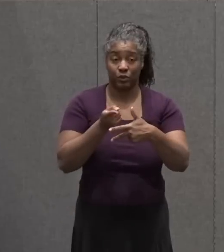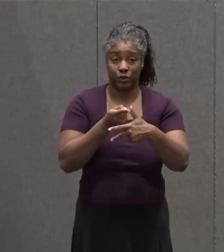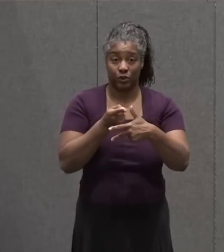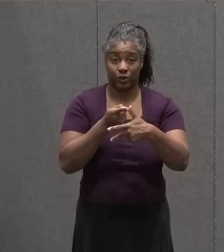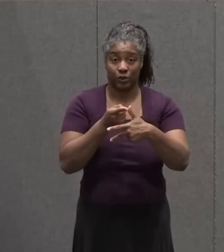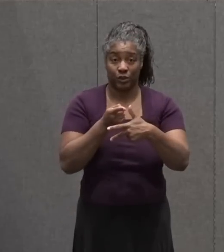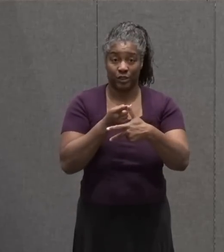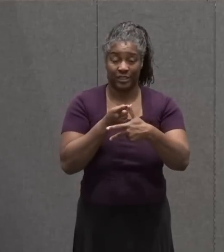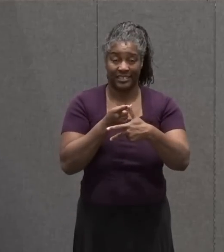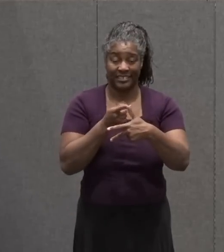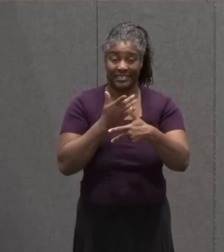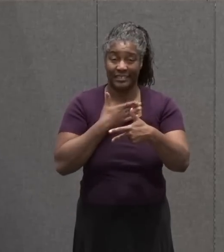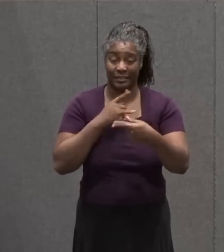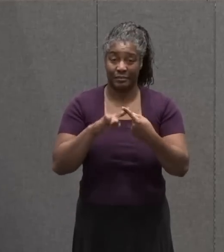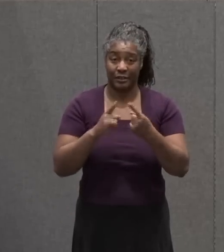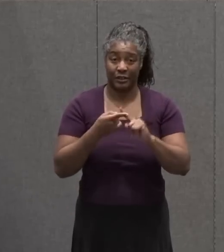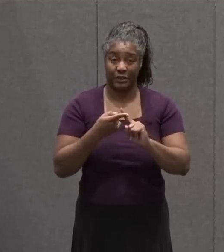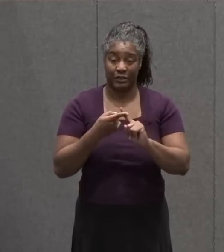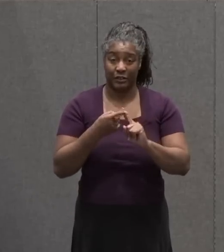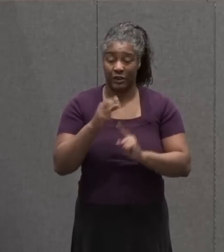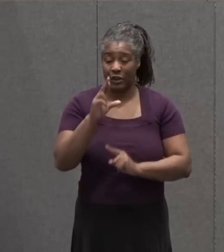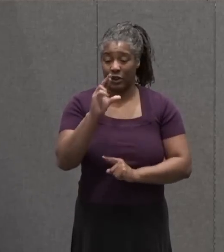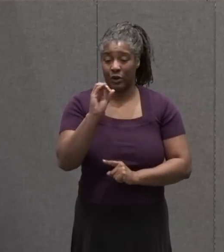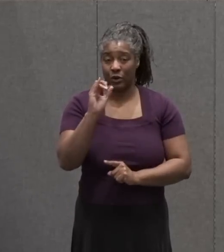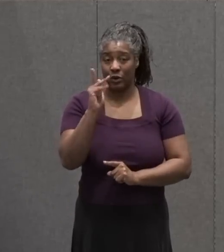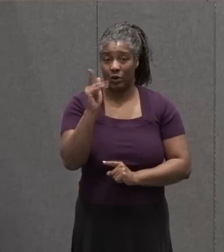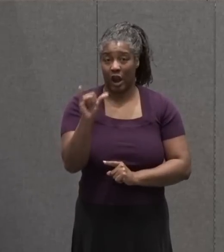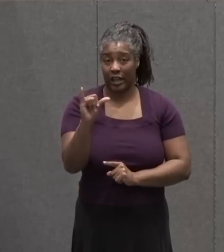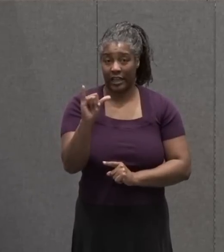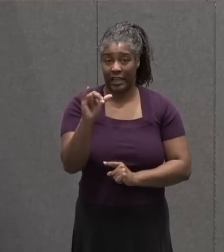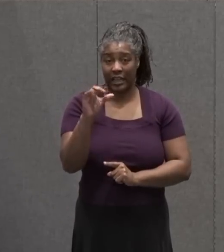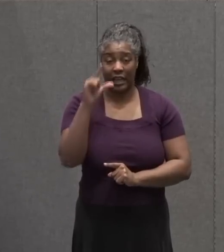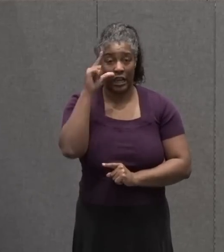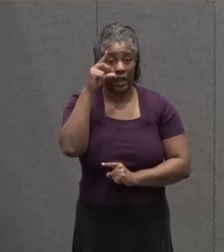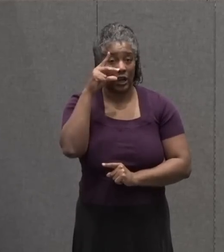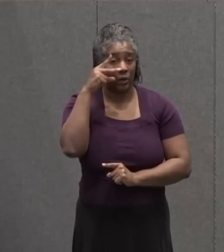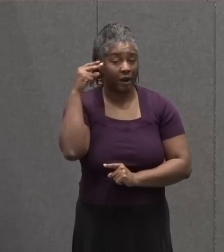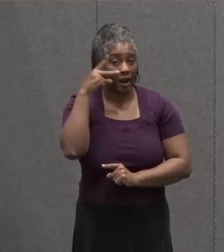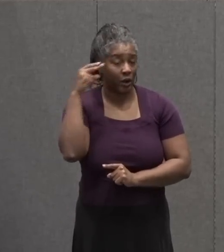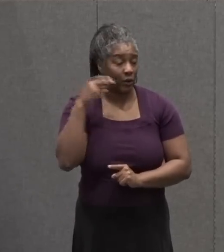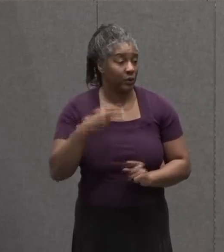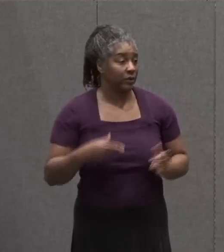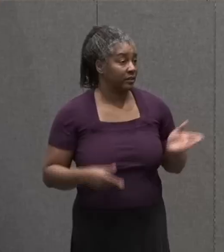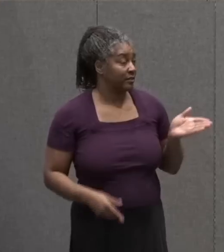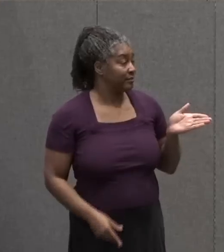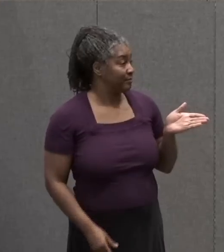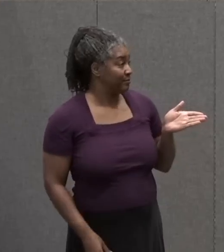is my friend, rocky raccoon, rocky for short. Rocky is so cute.